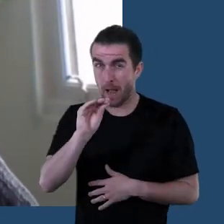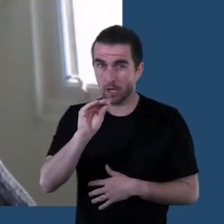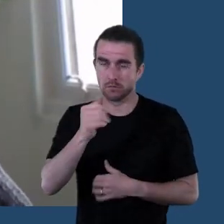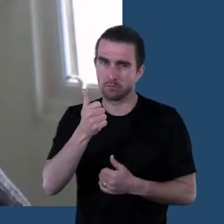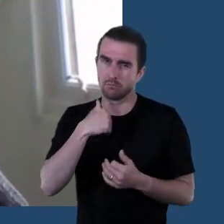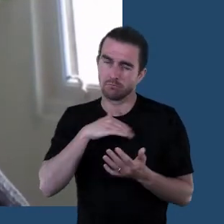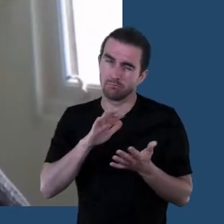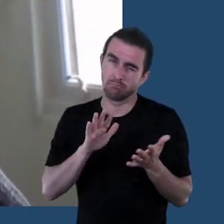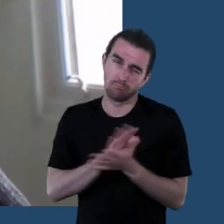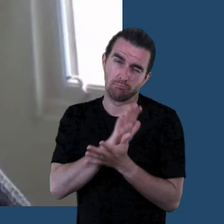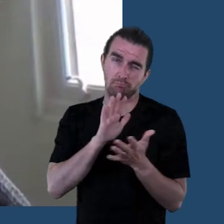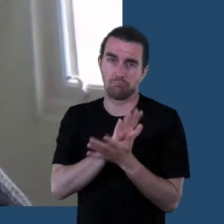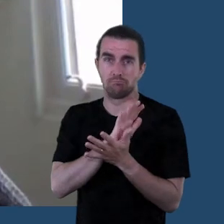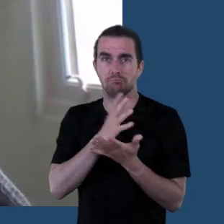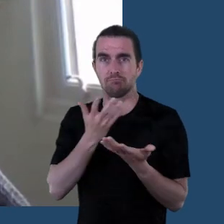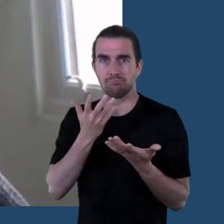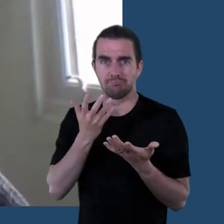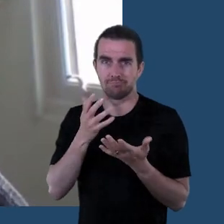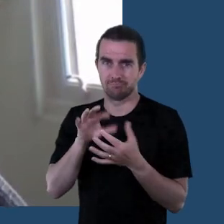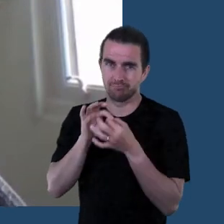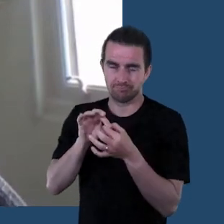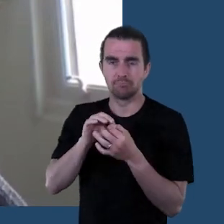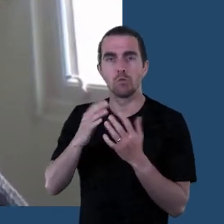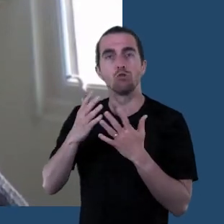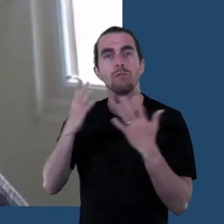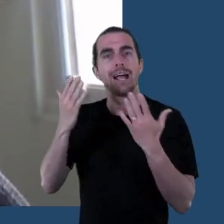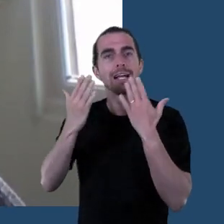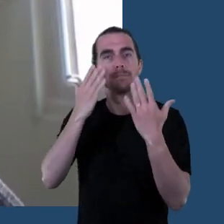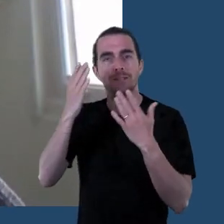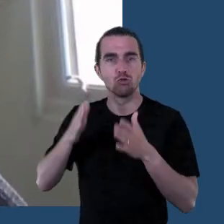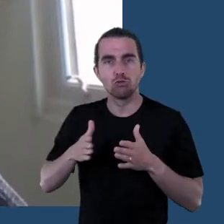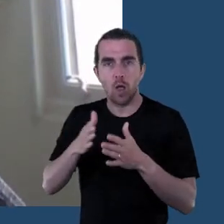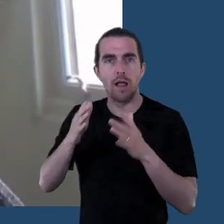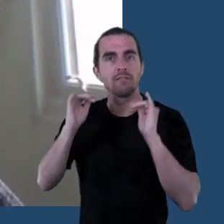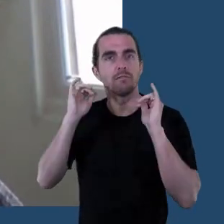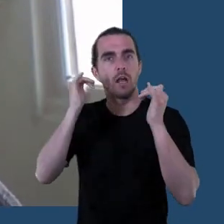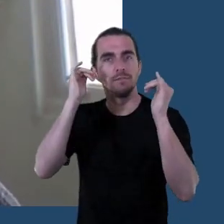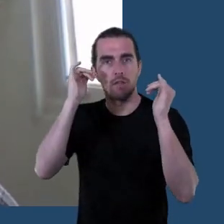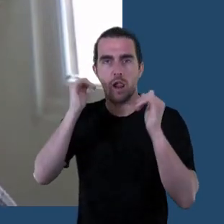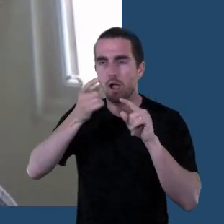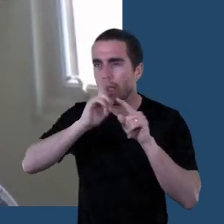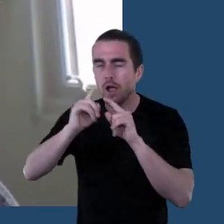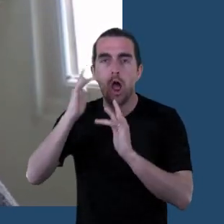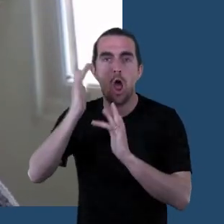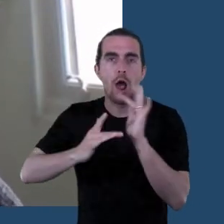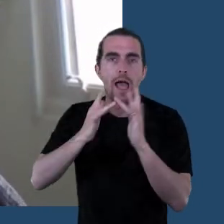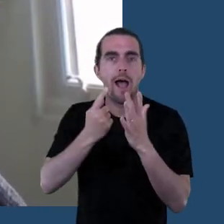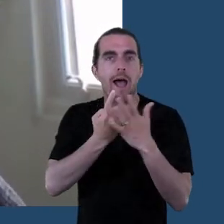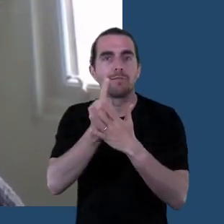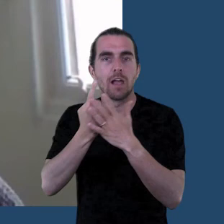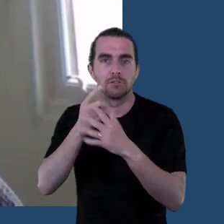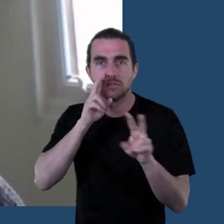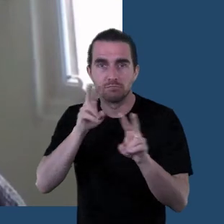this has been a great experience to work with the Great Exhibition Road Festival, which has a whole series of online events